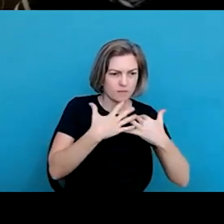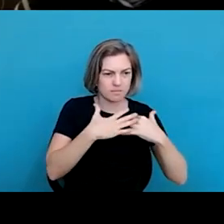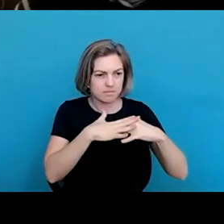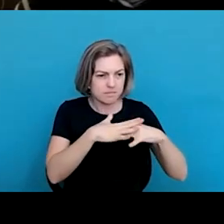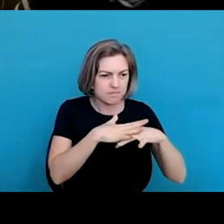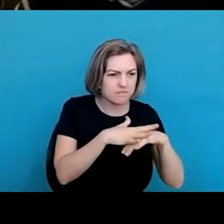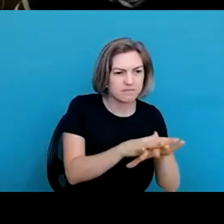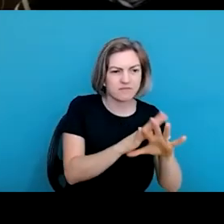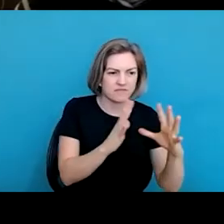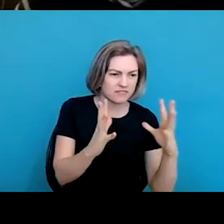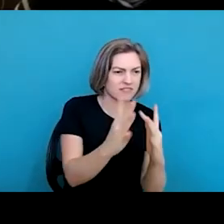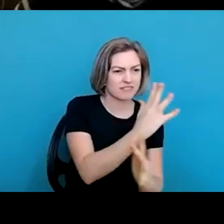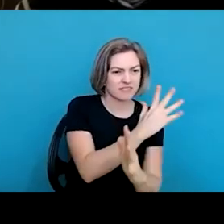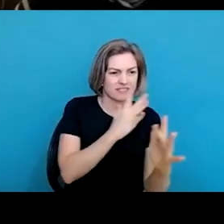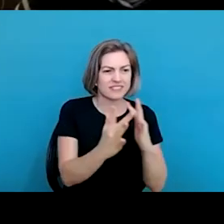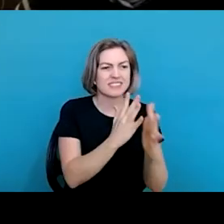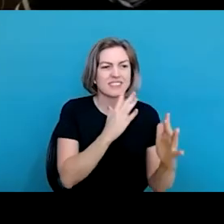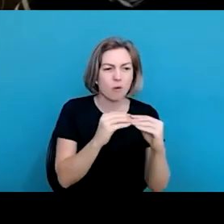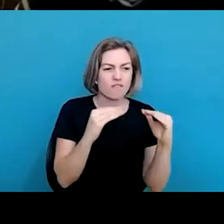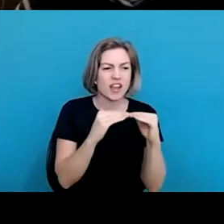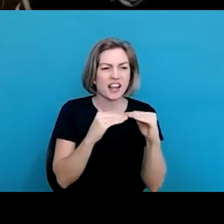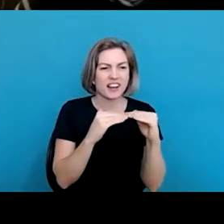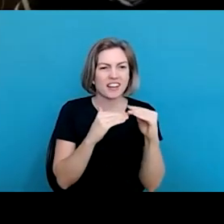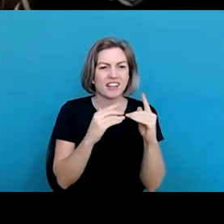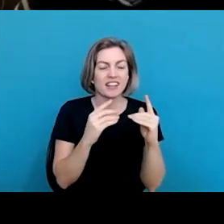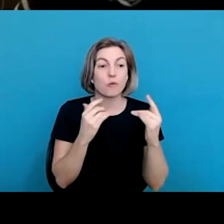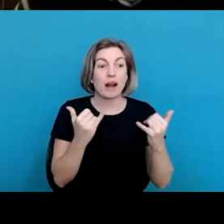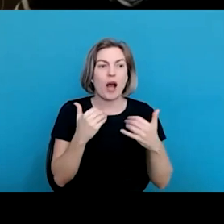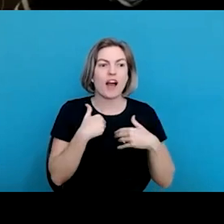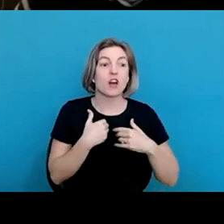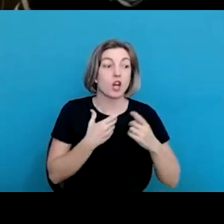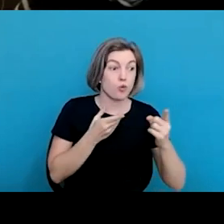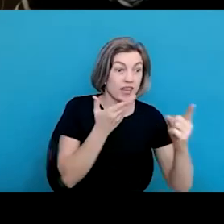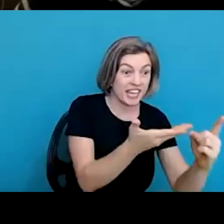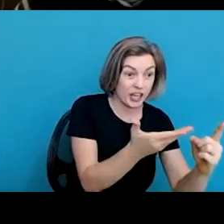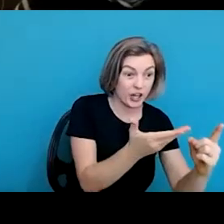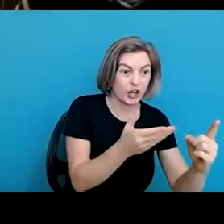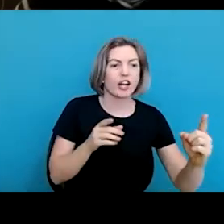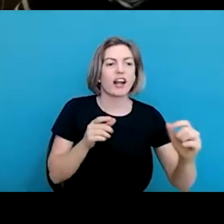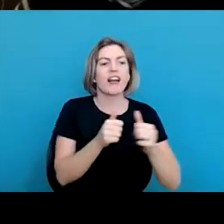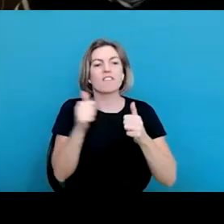fairly. At the moment there is a here experience and there is a there experience and they are not quite equivalent.